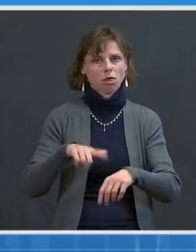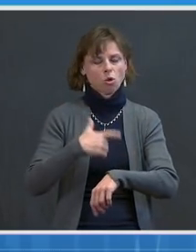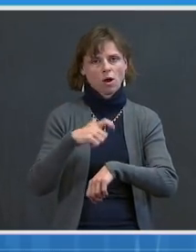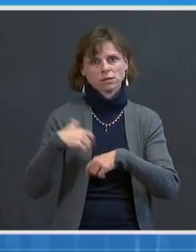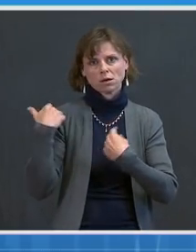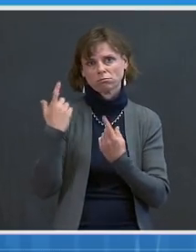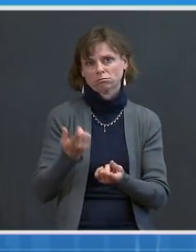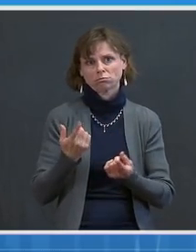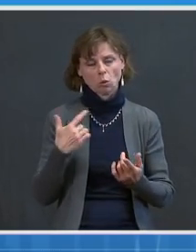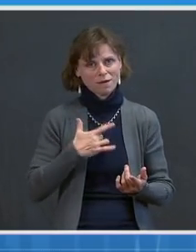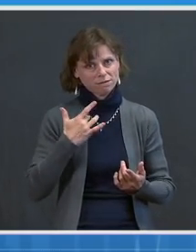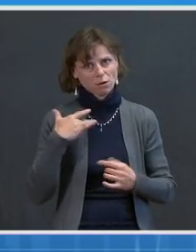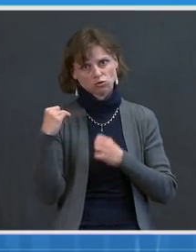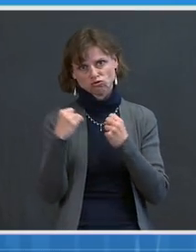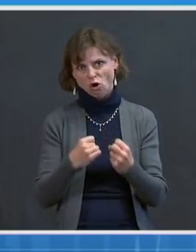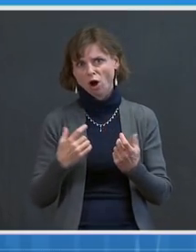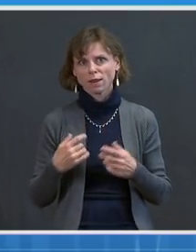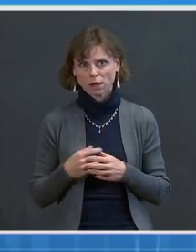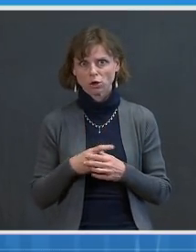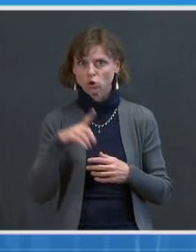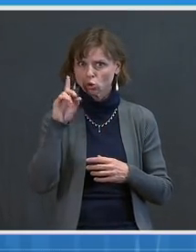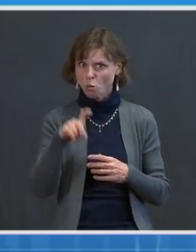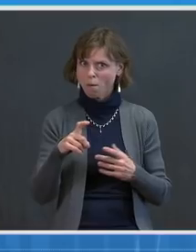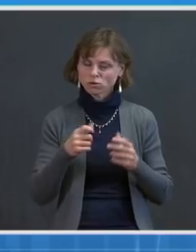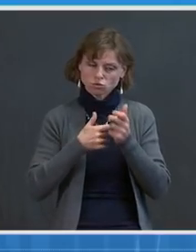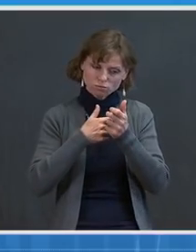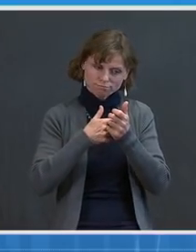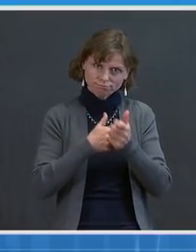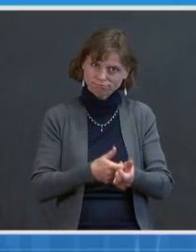that we need to go with the science in showing that